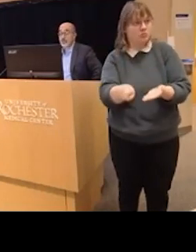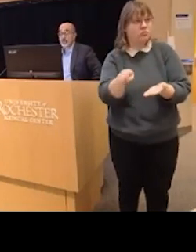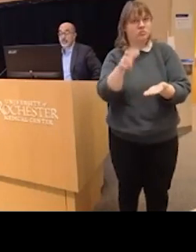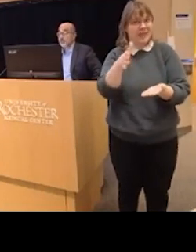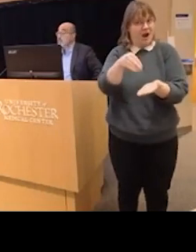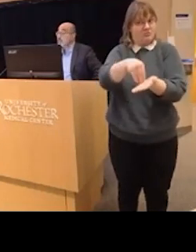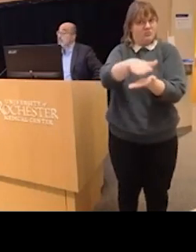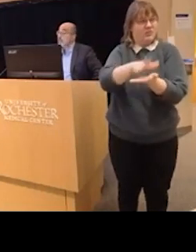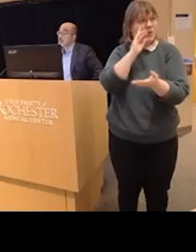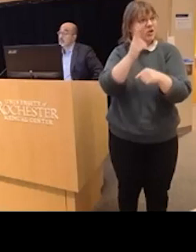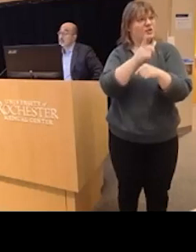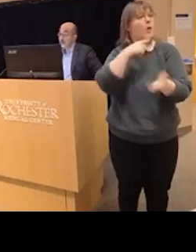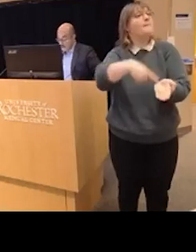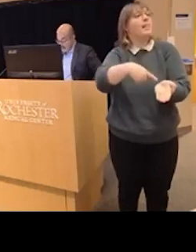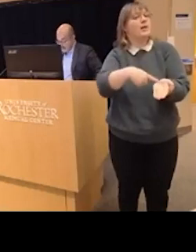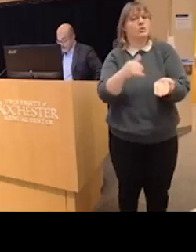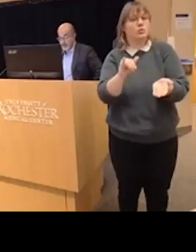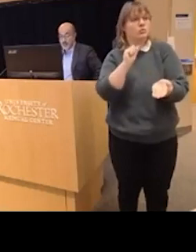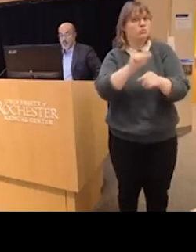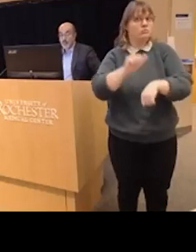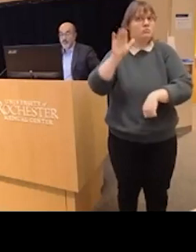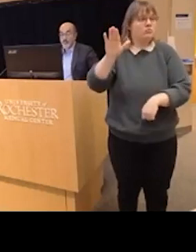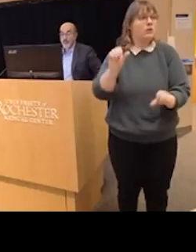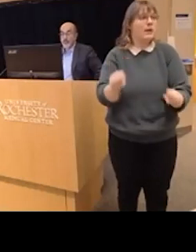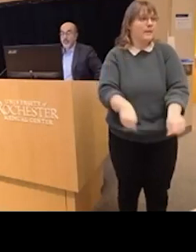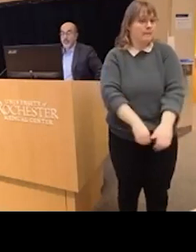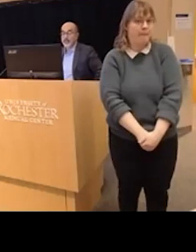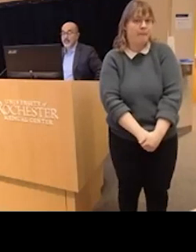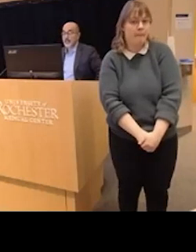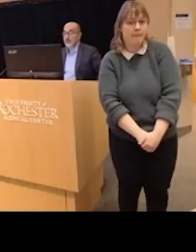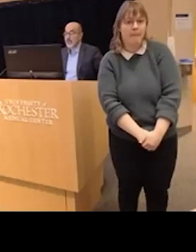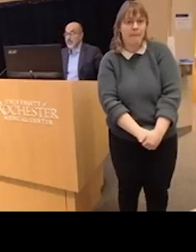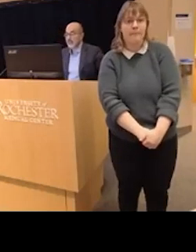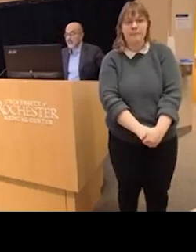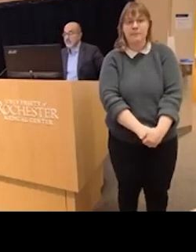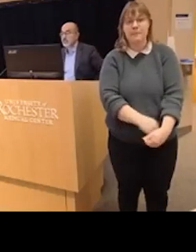and we can actually use this for billing and we're able to bill for it um as well and uh we have we